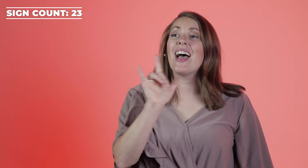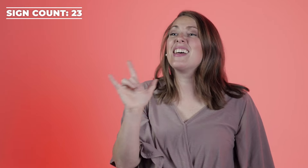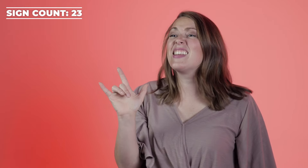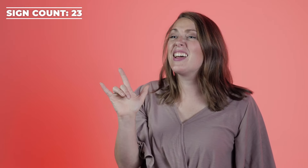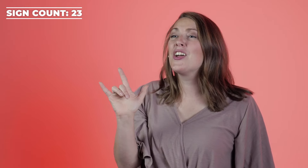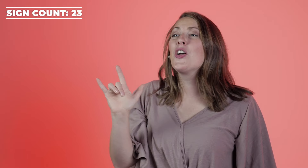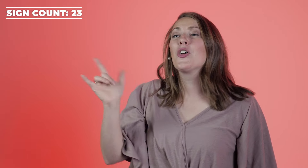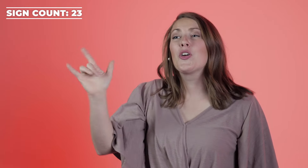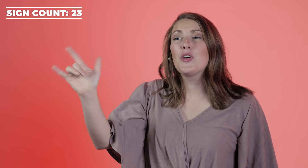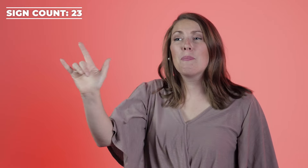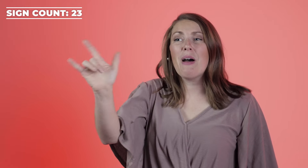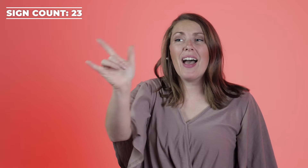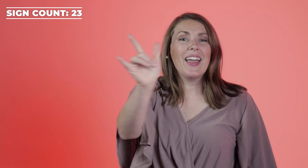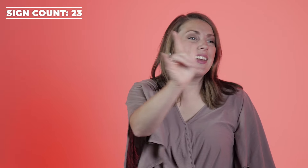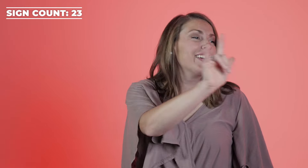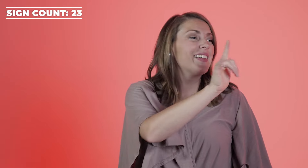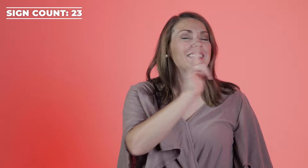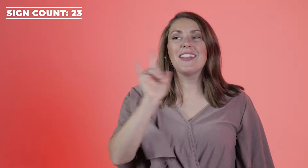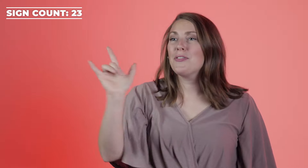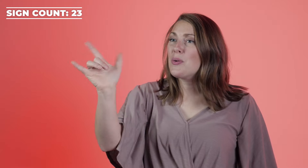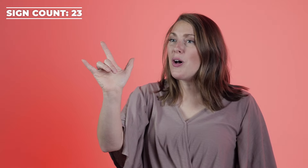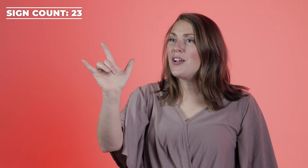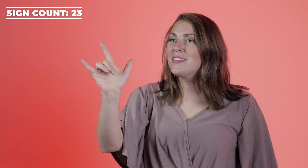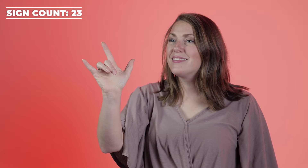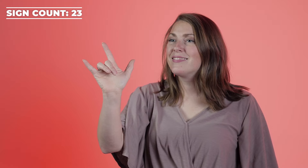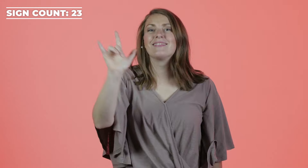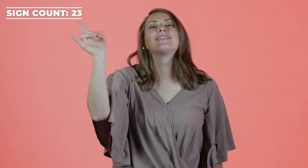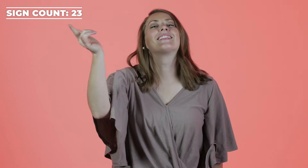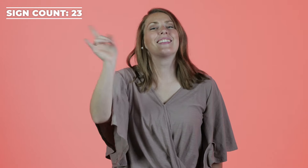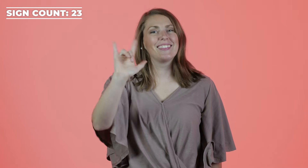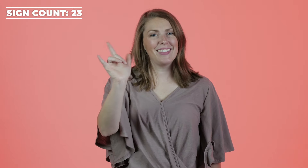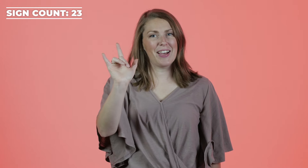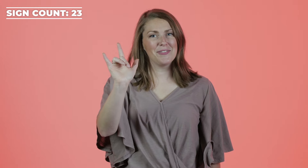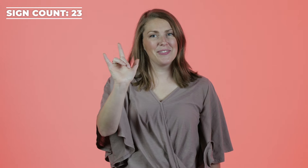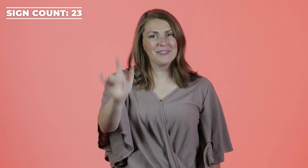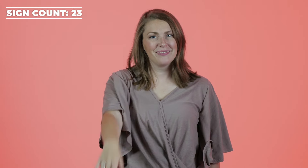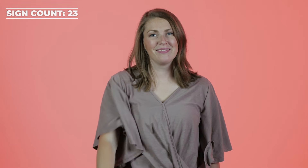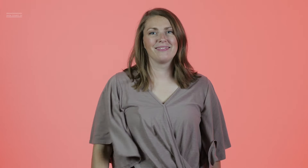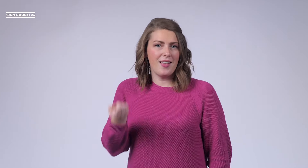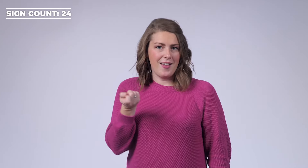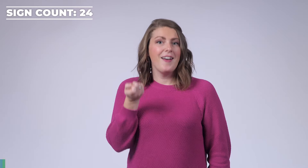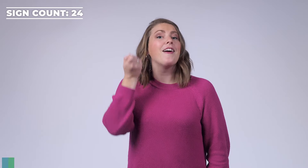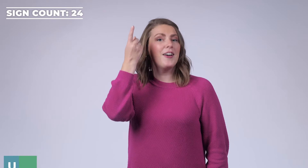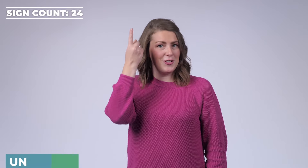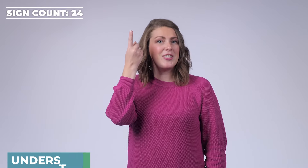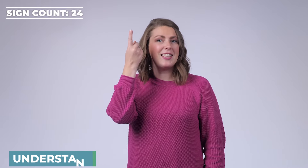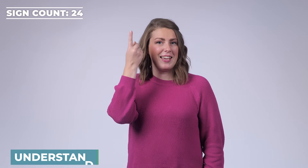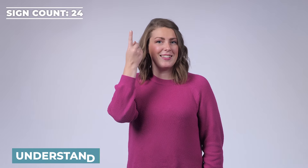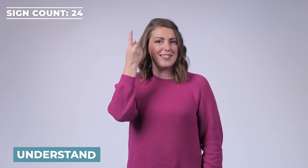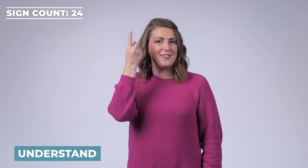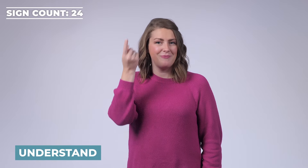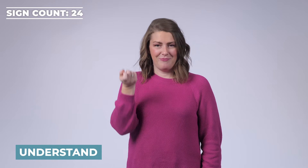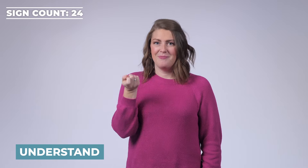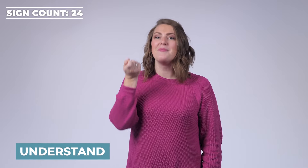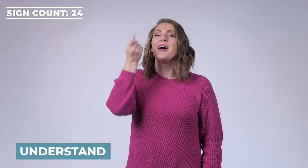As in a good bye. Love you all. Love understand.